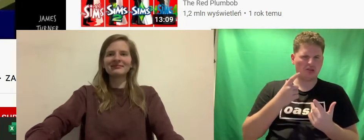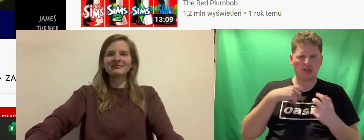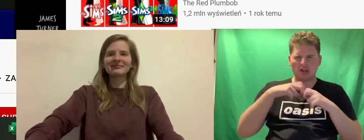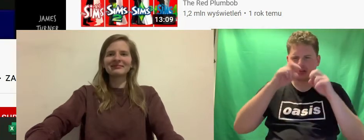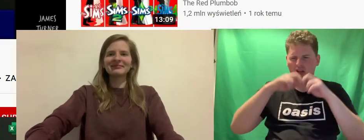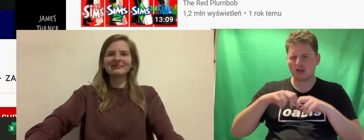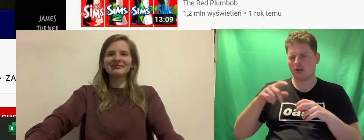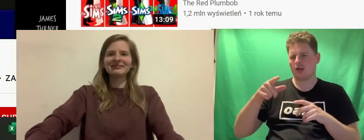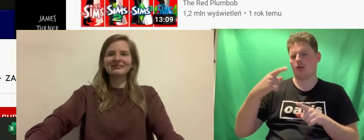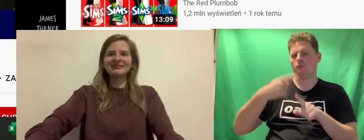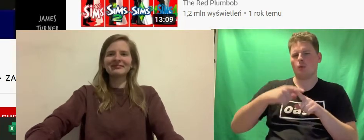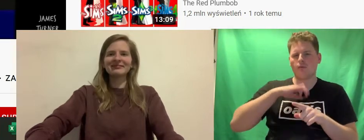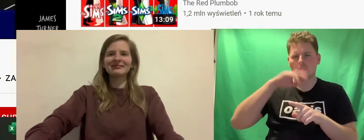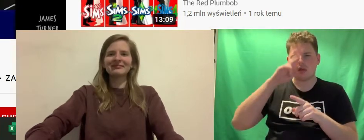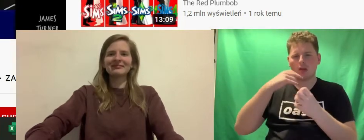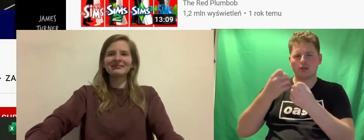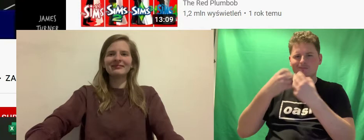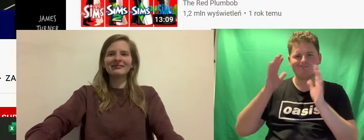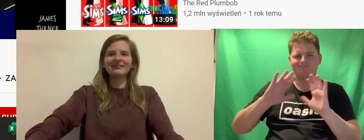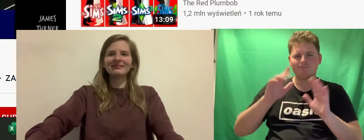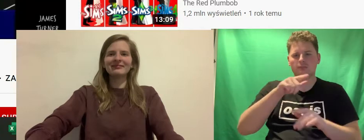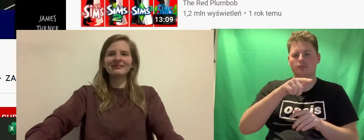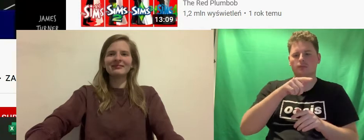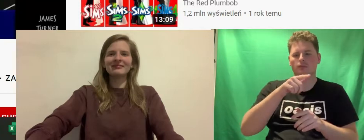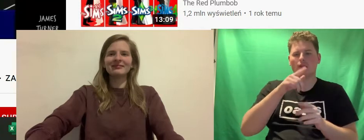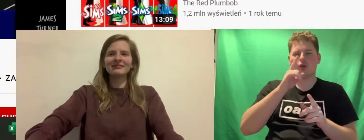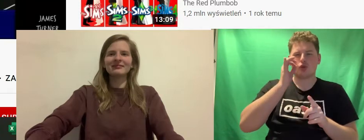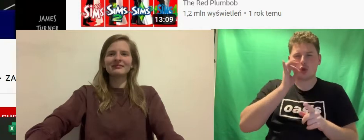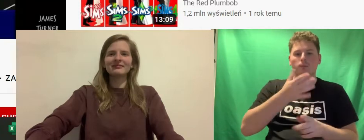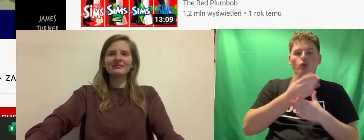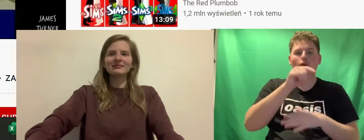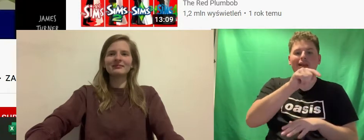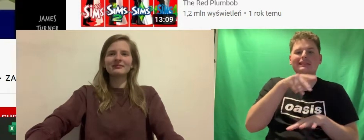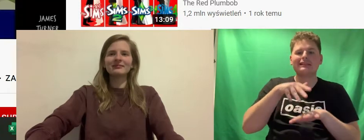A: I was analyzing on the net, unfortunately I couldn't find a solution. Finally my dad explained what was going on and that it was not the game's fault, but the